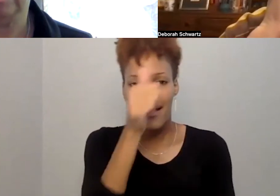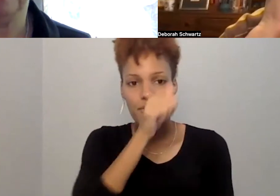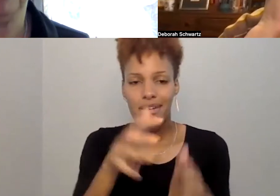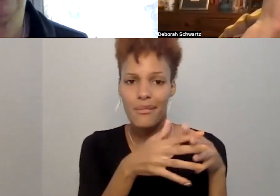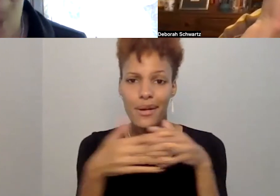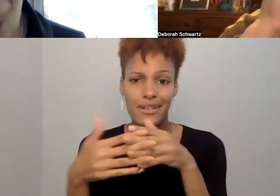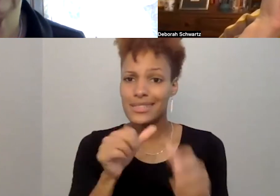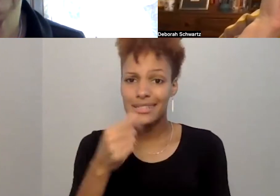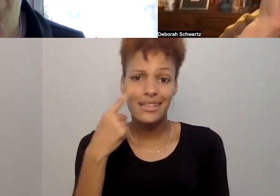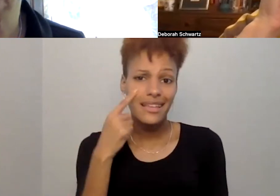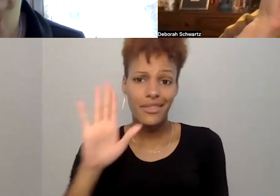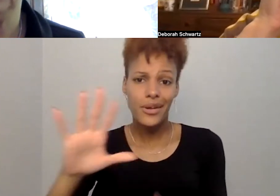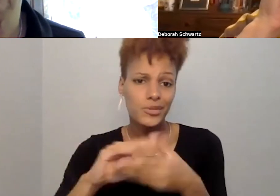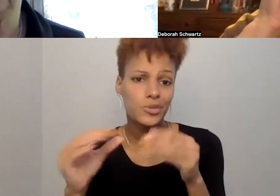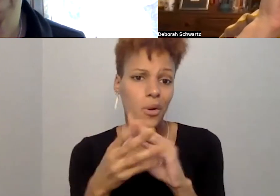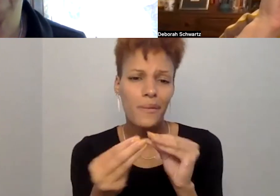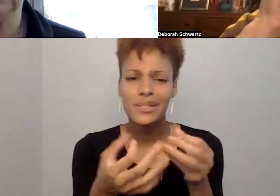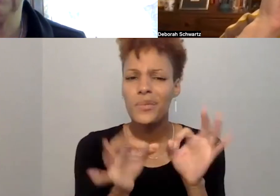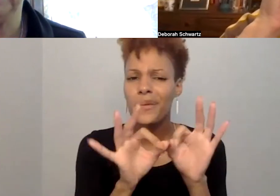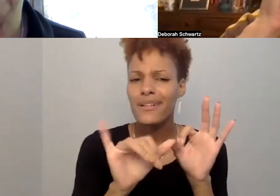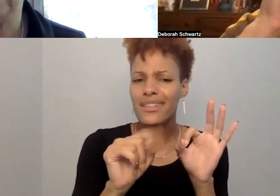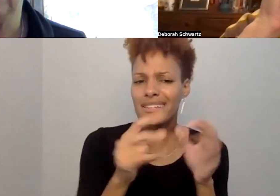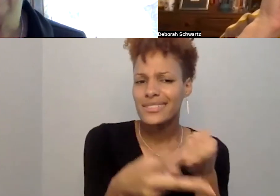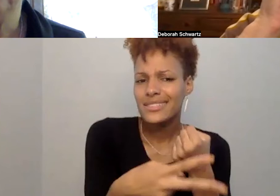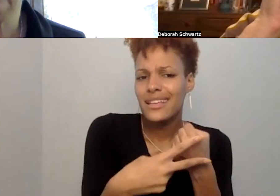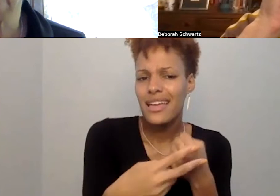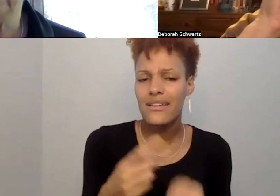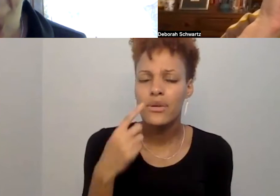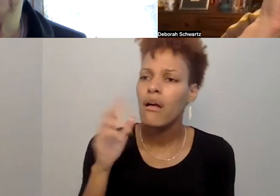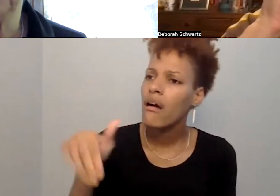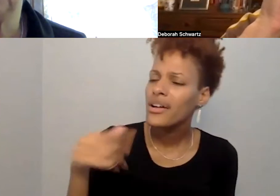People often ask me "Well, you know, can you tell me a little bit about Victor Green's business